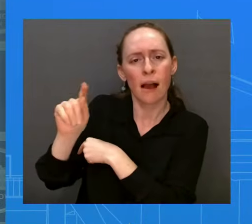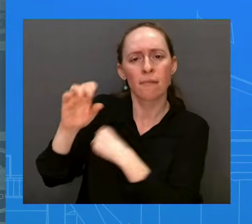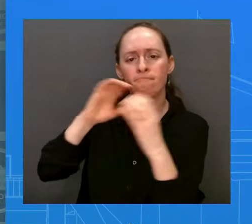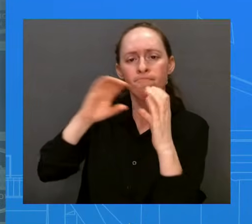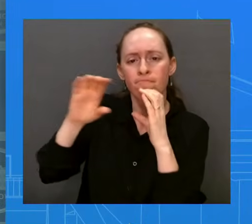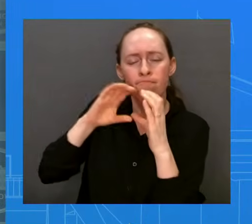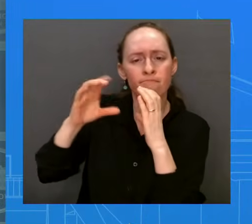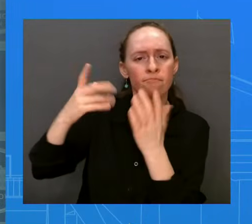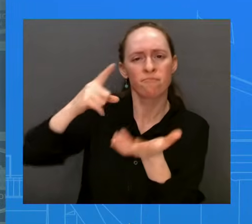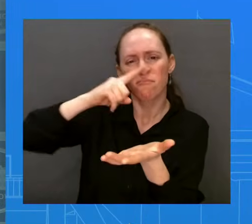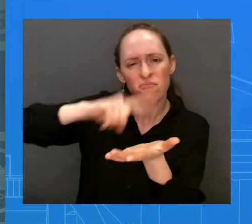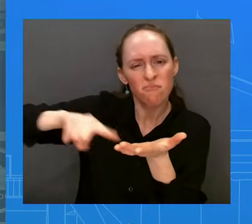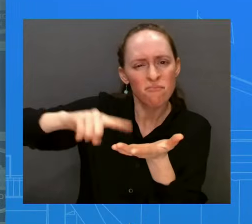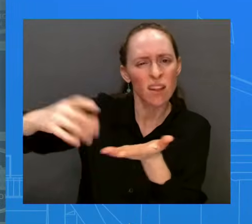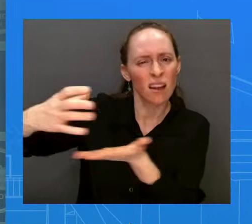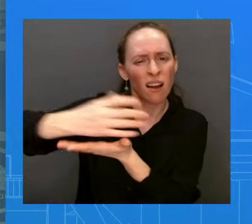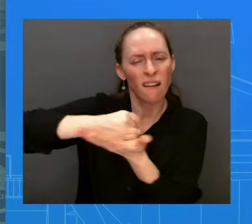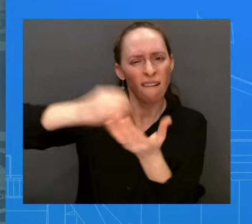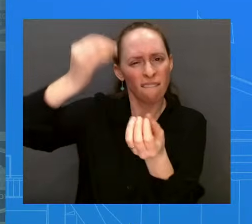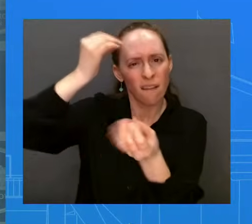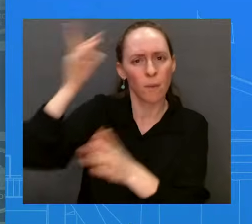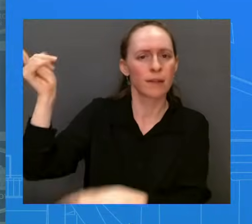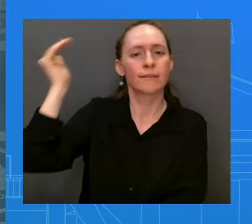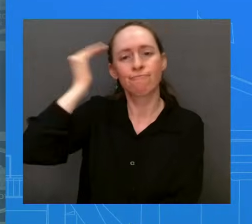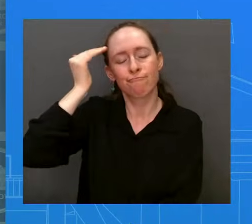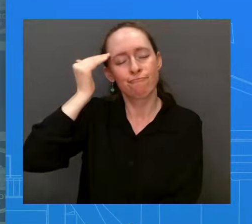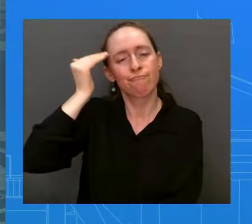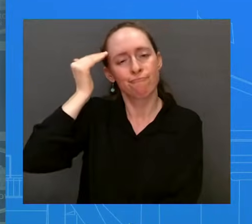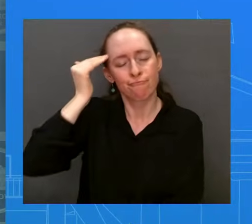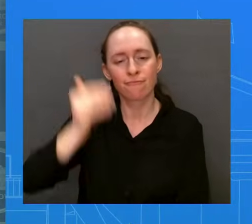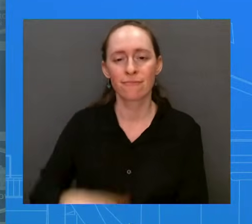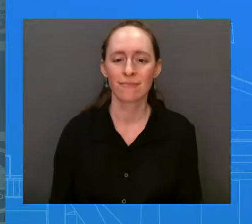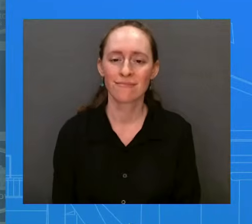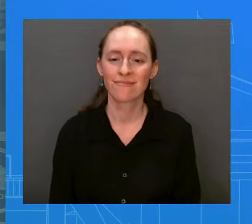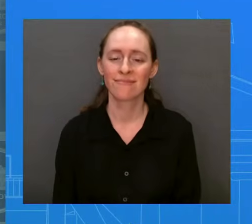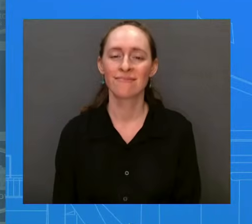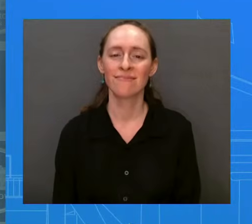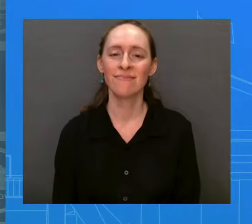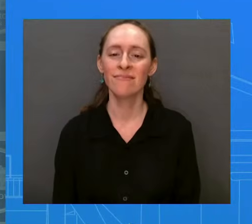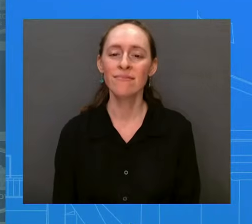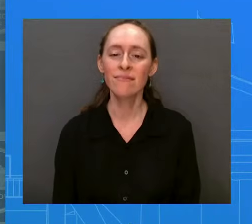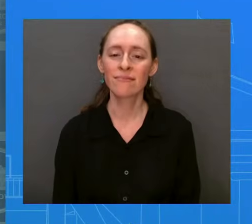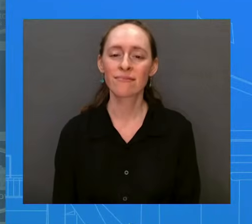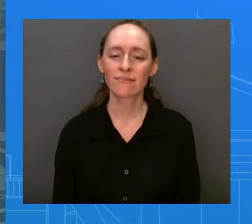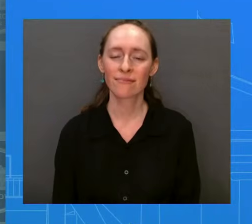and directing his team to make sure we are properly consulting and briefing not just members of Congress,